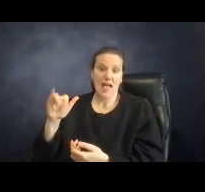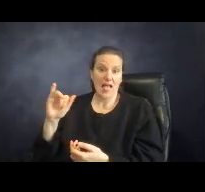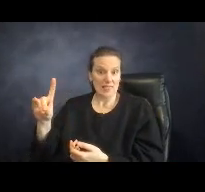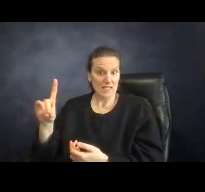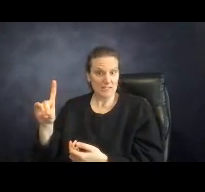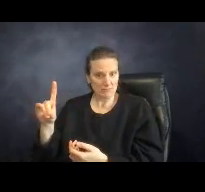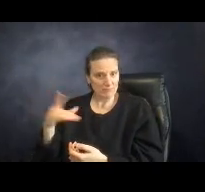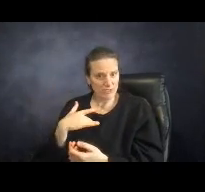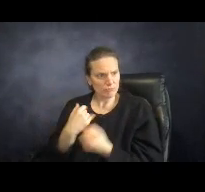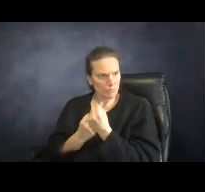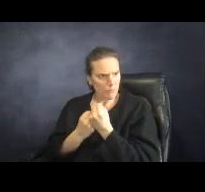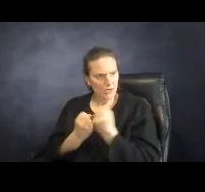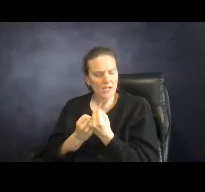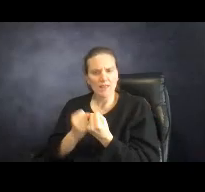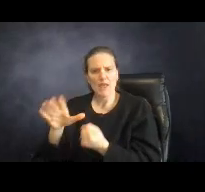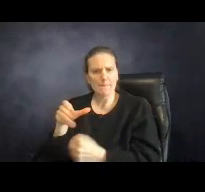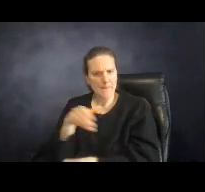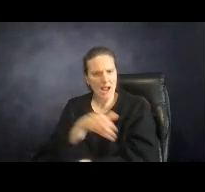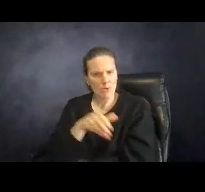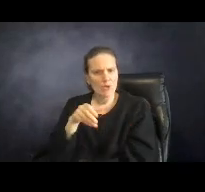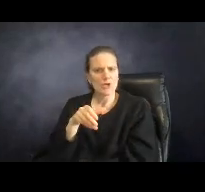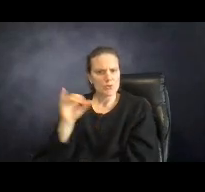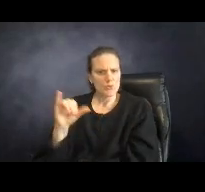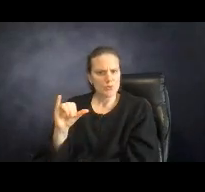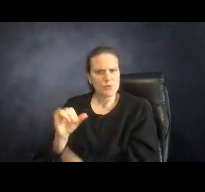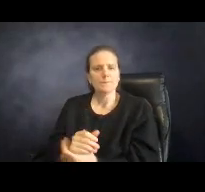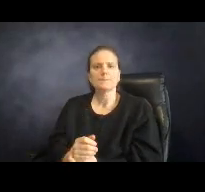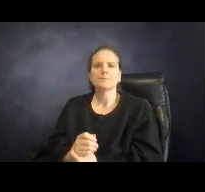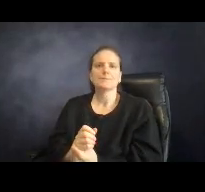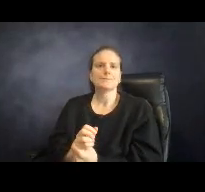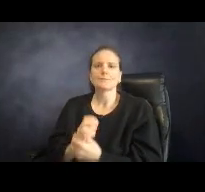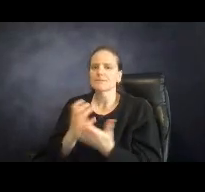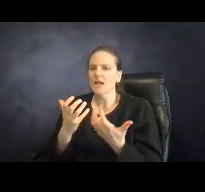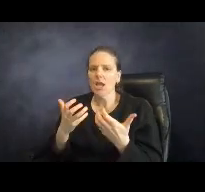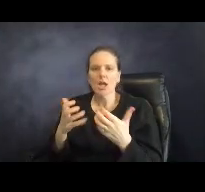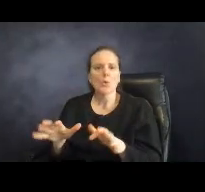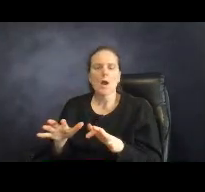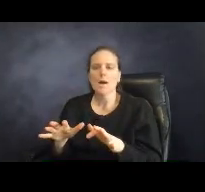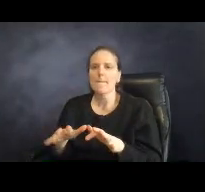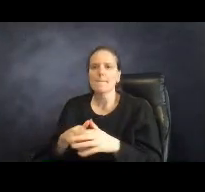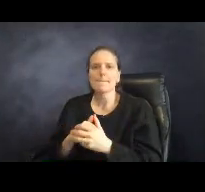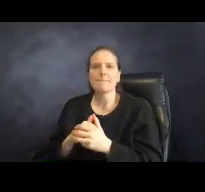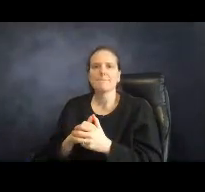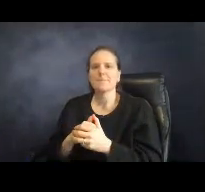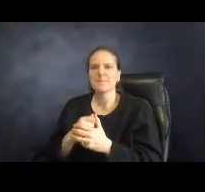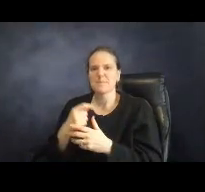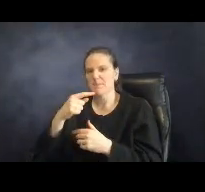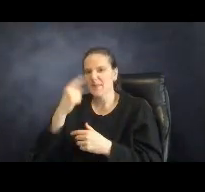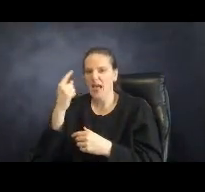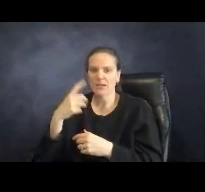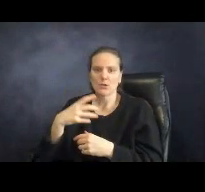So I don't want any charge, any black, white kind of, you know,